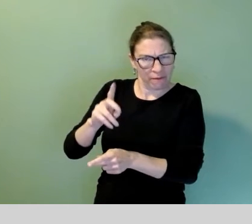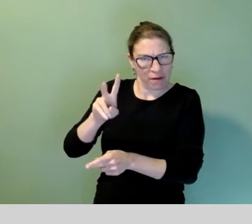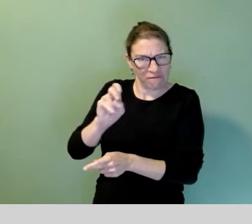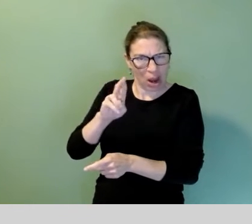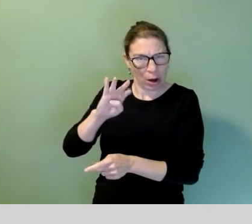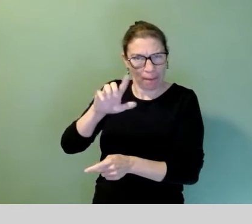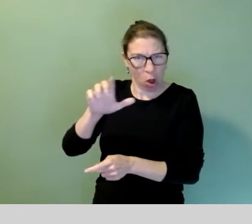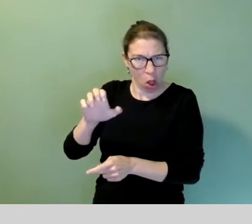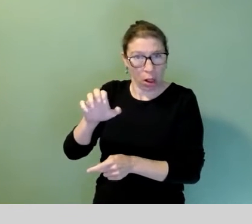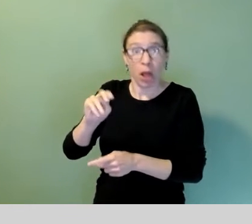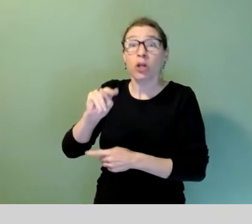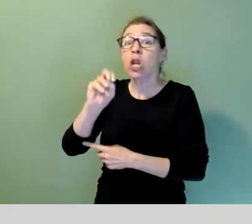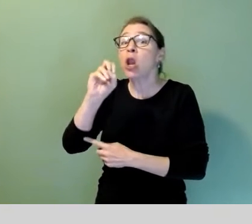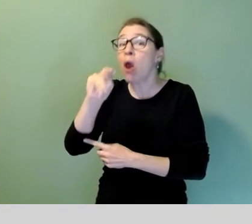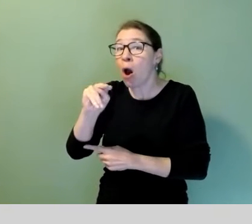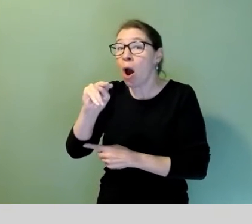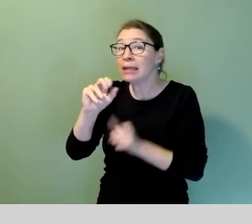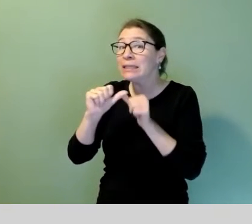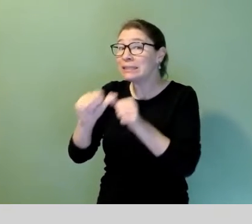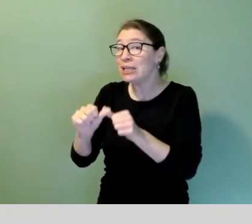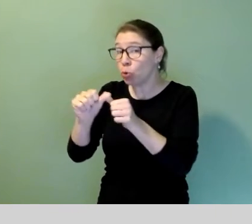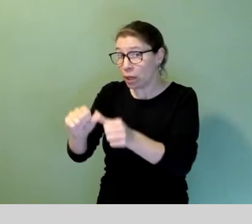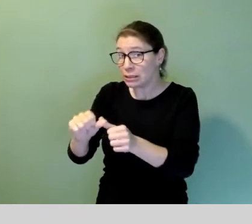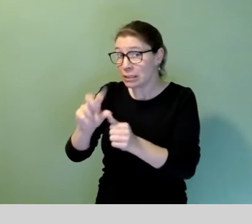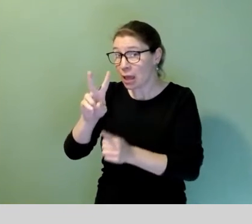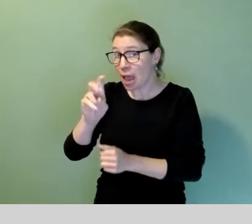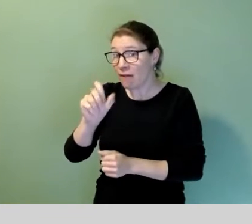and look at how the other features behave